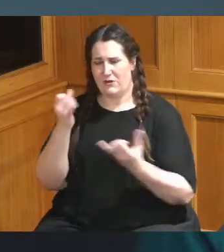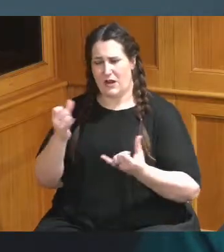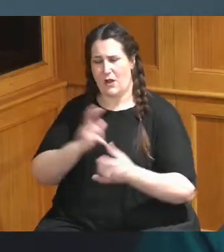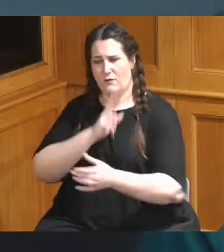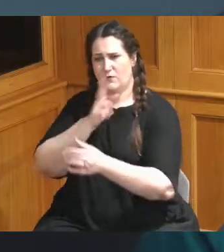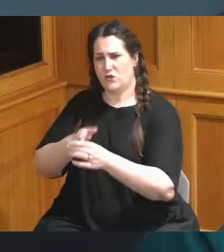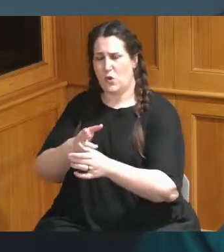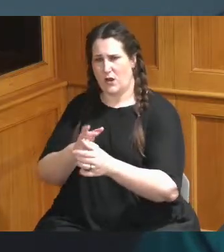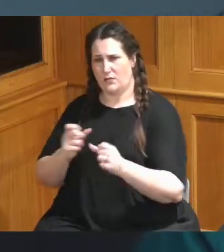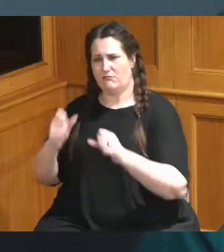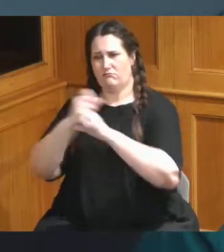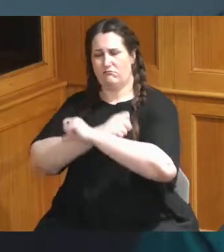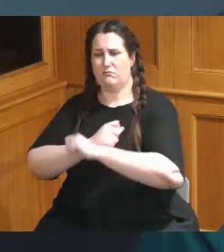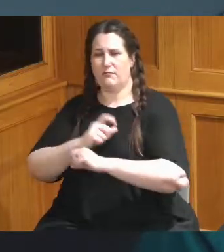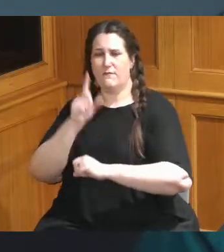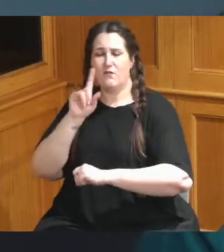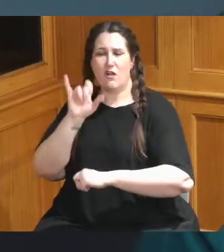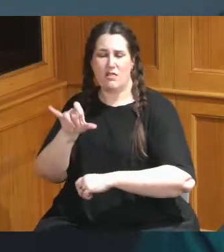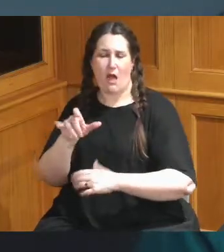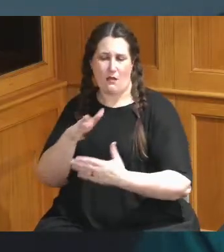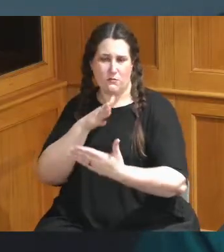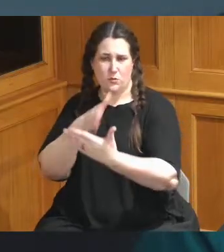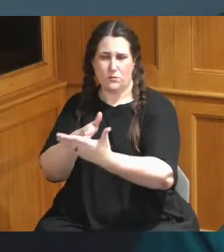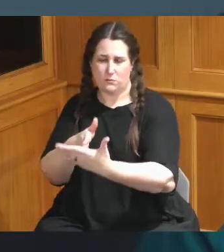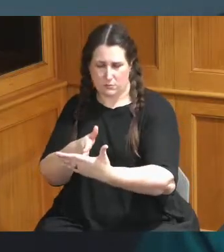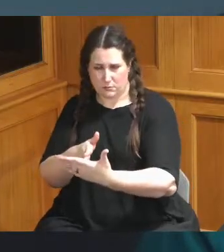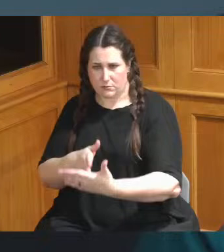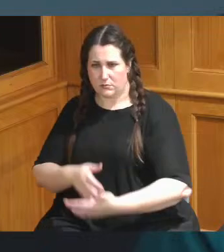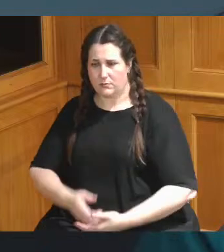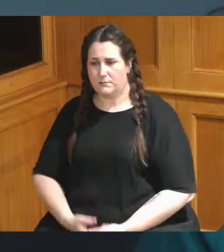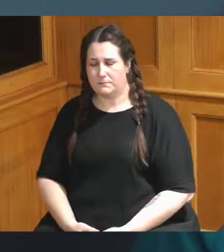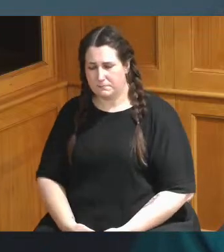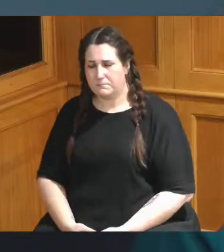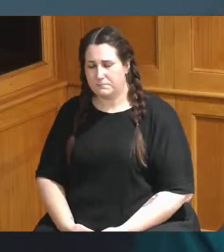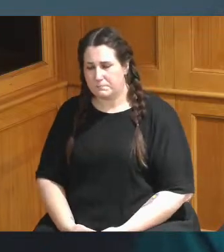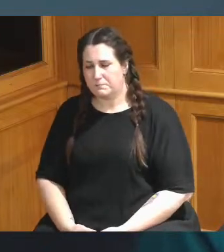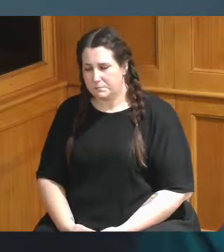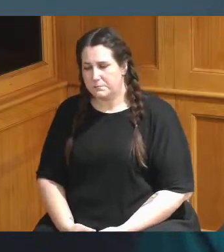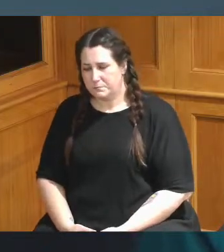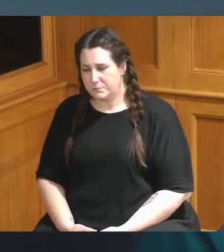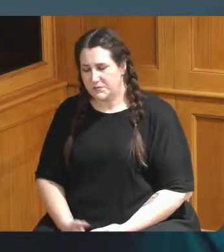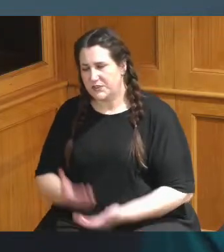the joined the lawsuit and joined the fight and I want to thank Prosecutor Connie Pillich for for